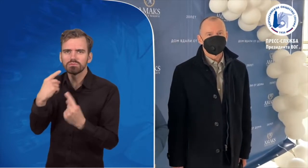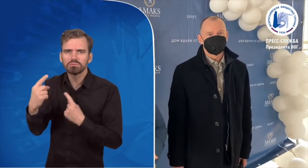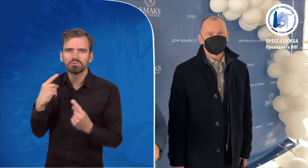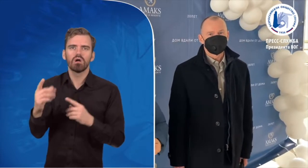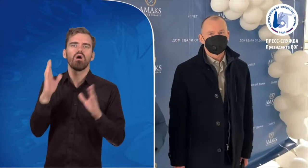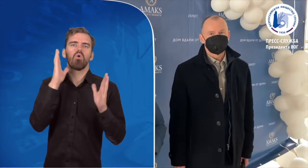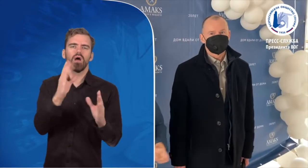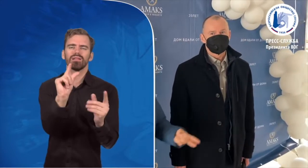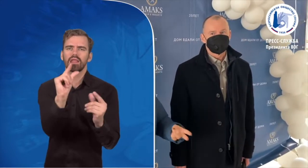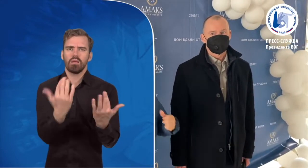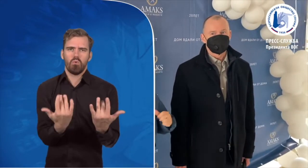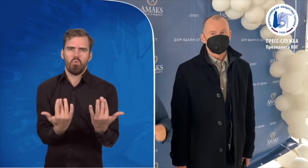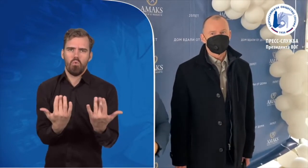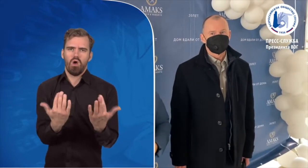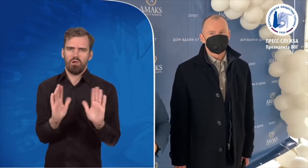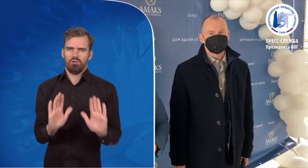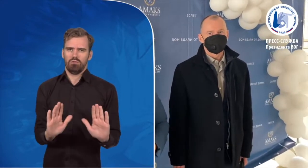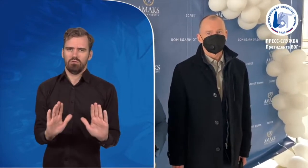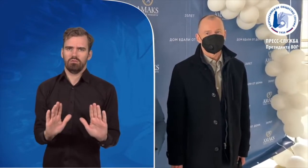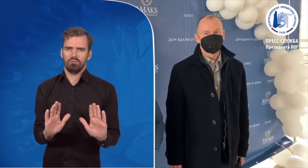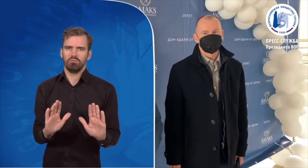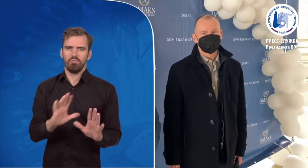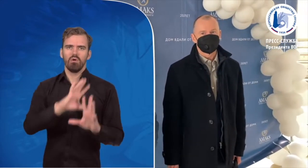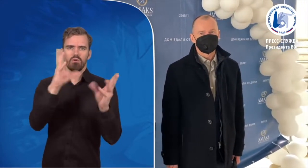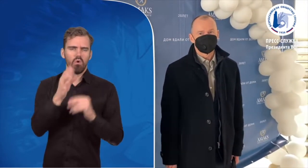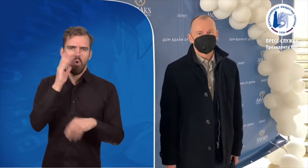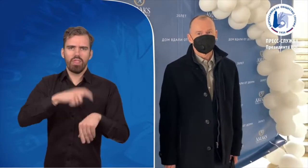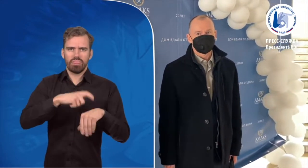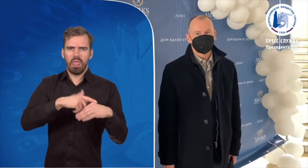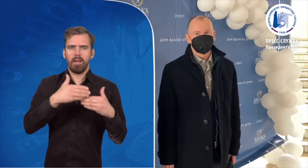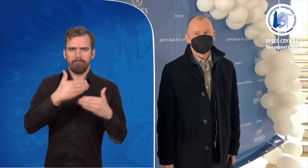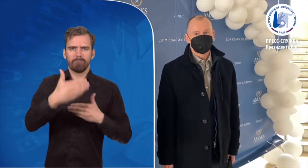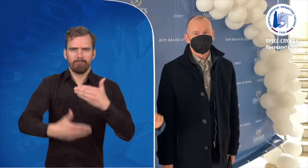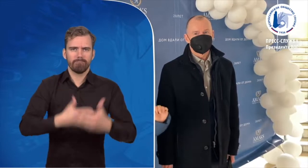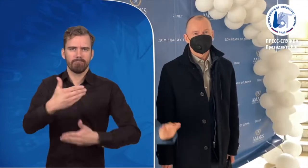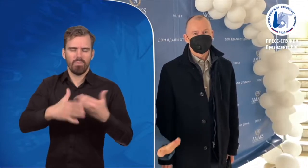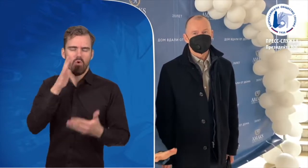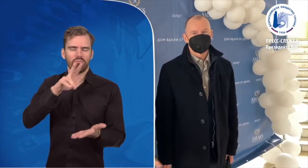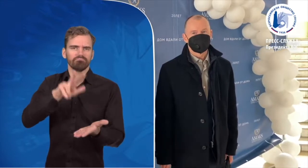It will be necessary to wait a bit and all the experts will come here.